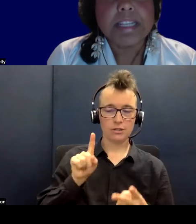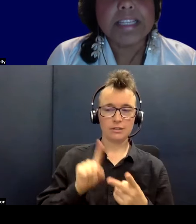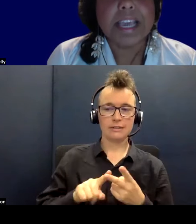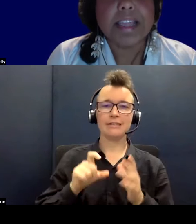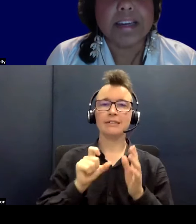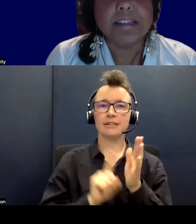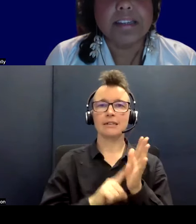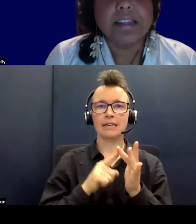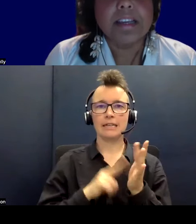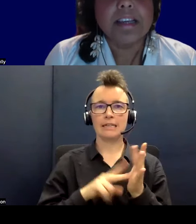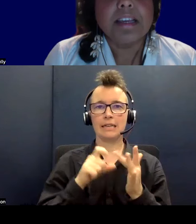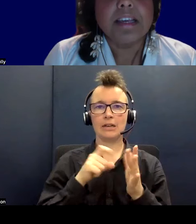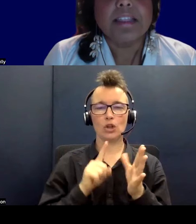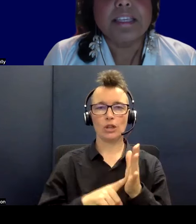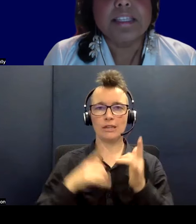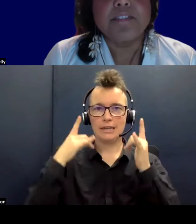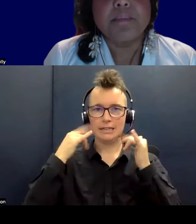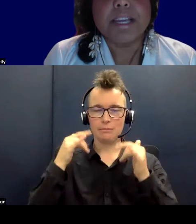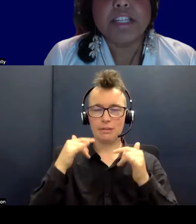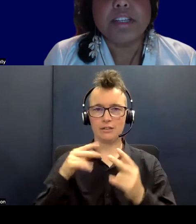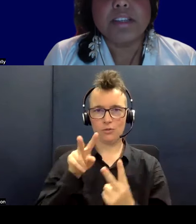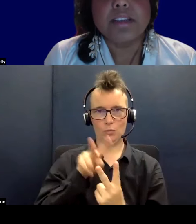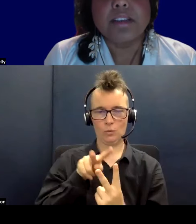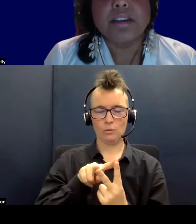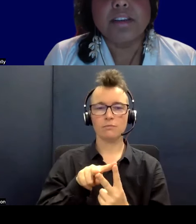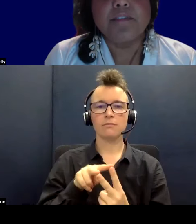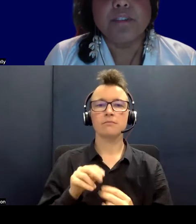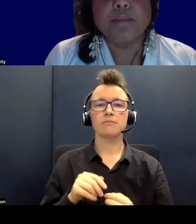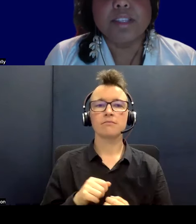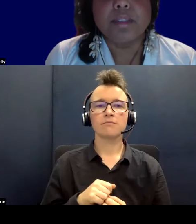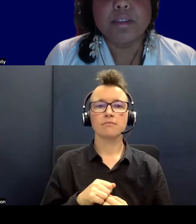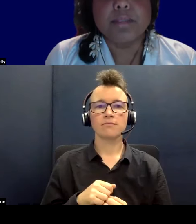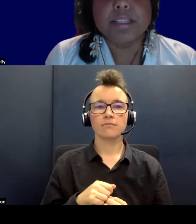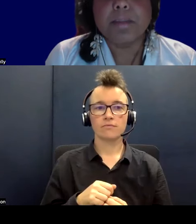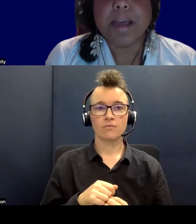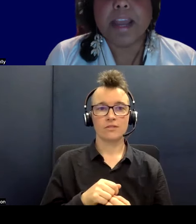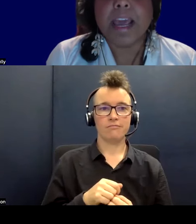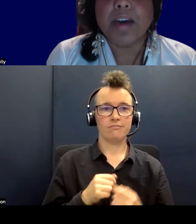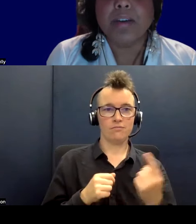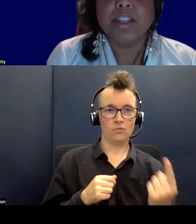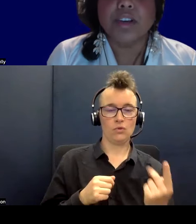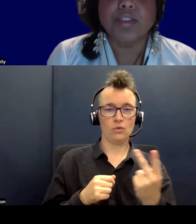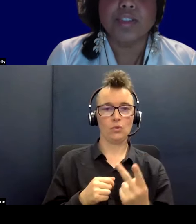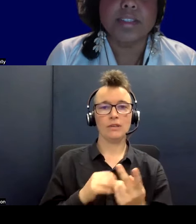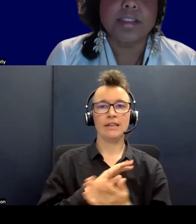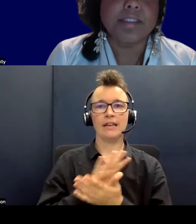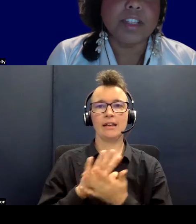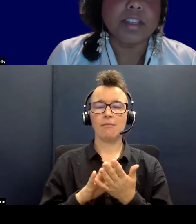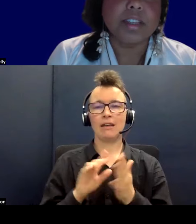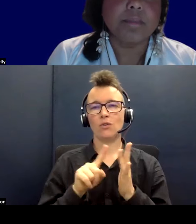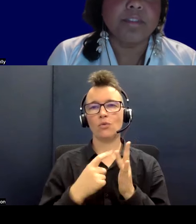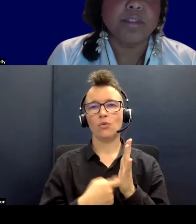Together, this information informs the orthoptist about how the child uses their vision to perform